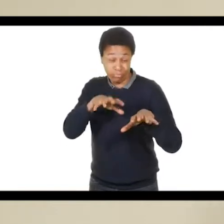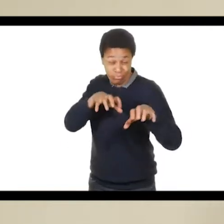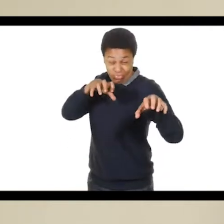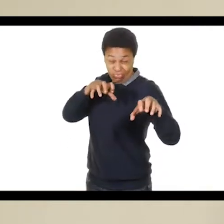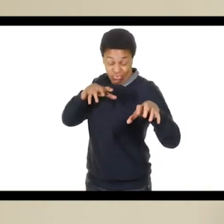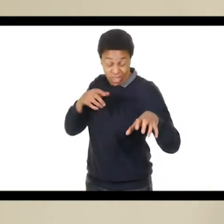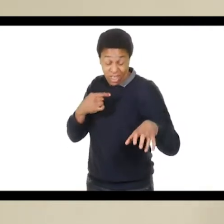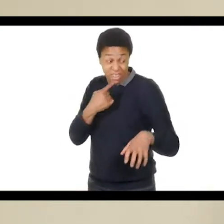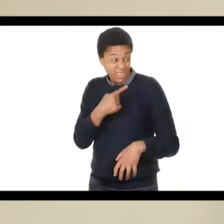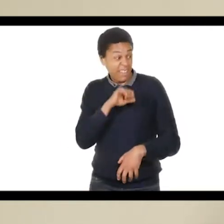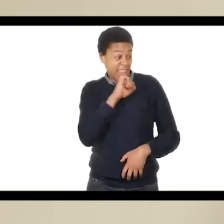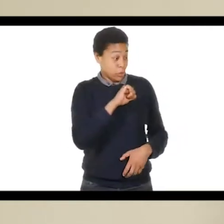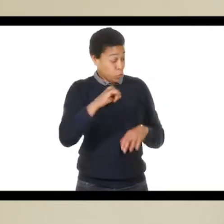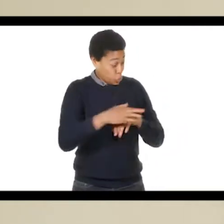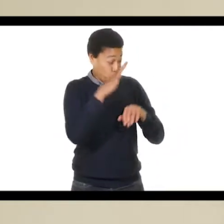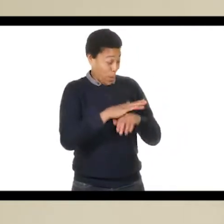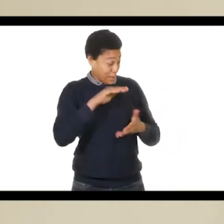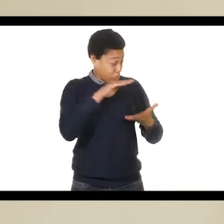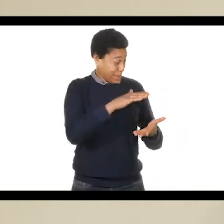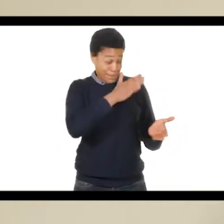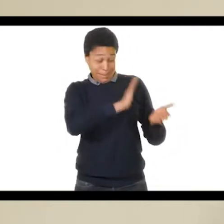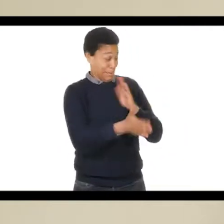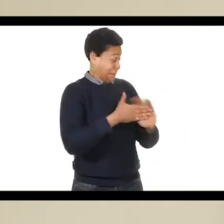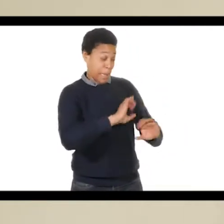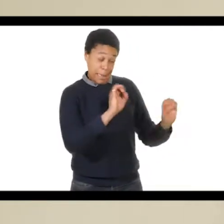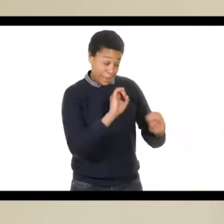And she said, “That’s your wedding present, you’re not getting nothing else.”